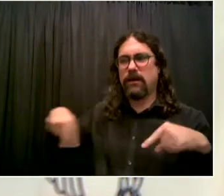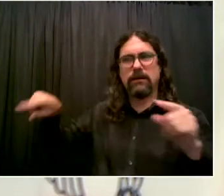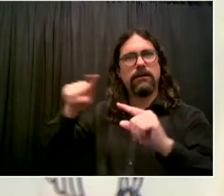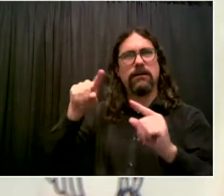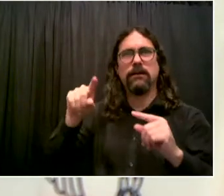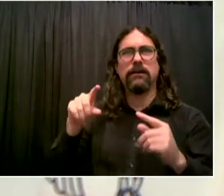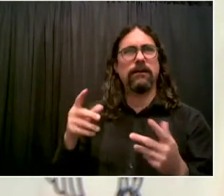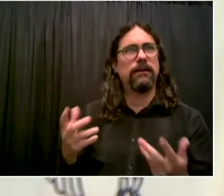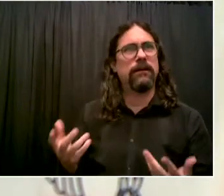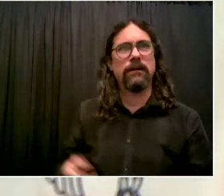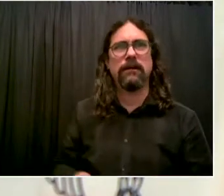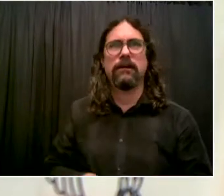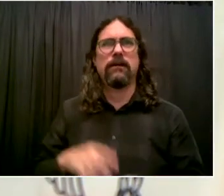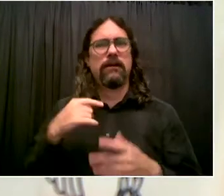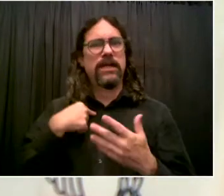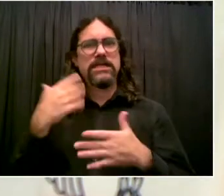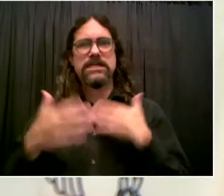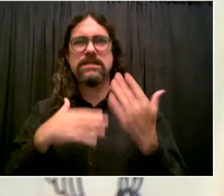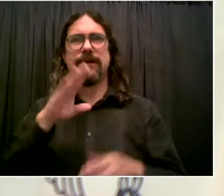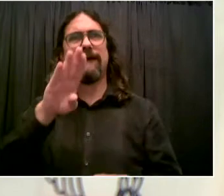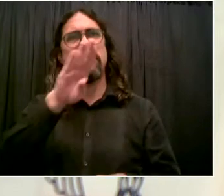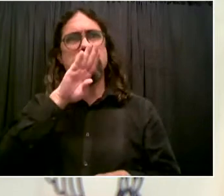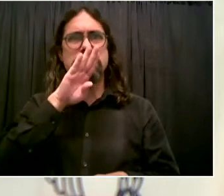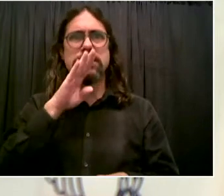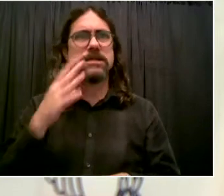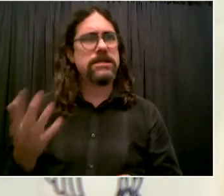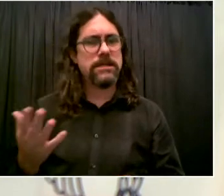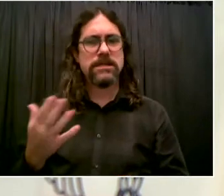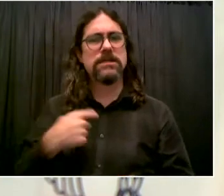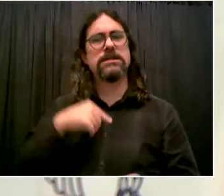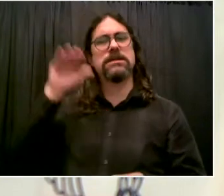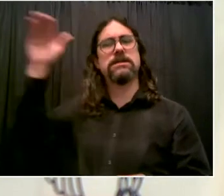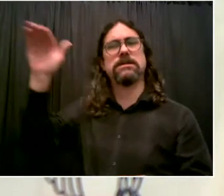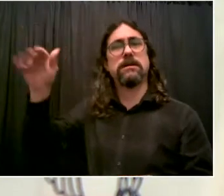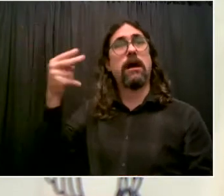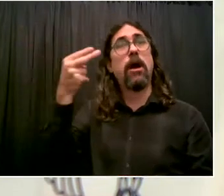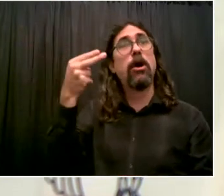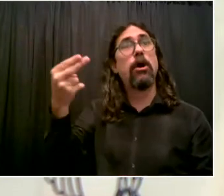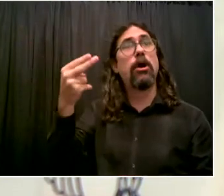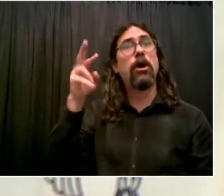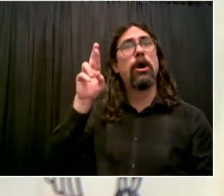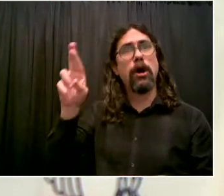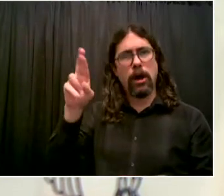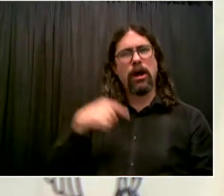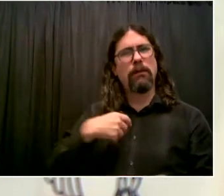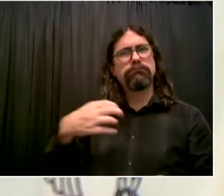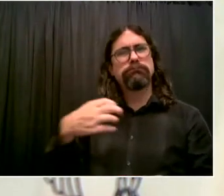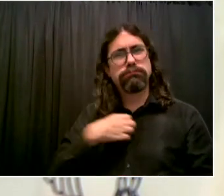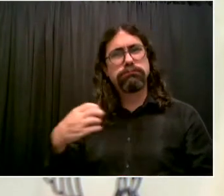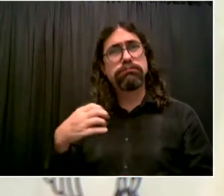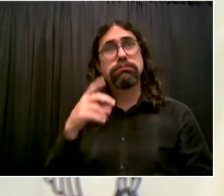INTO PLACE, LATER ON, AFTER I HAD MADE MY